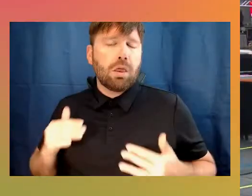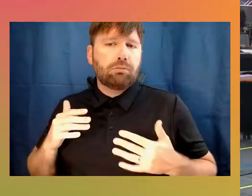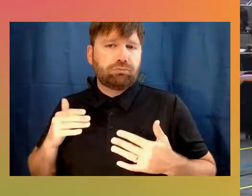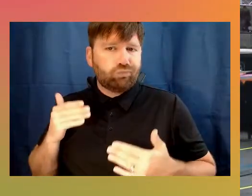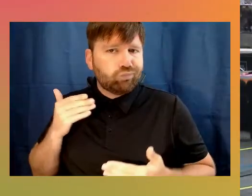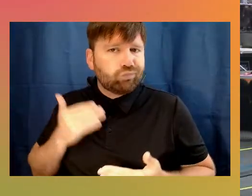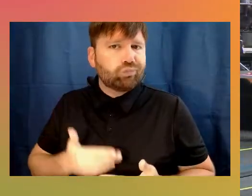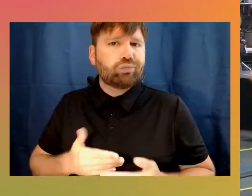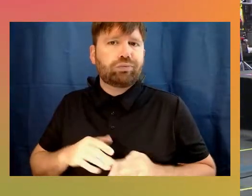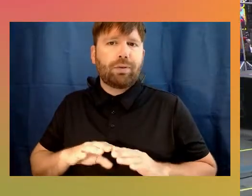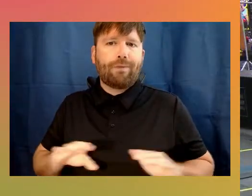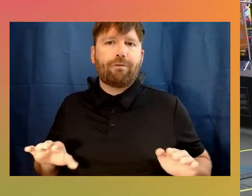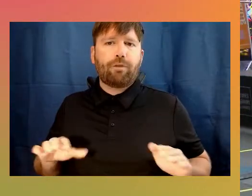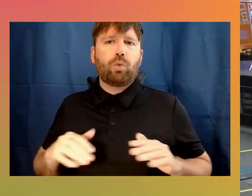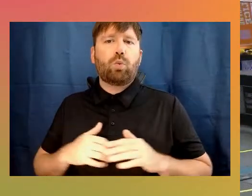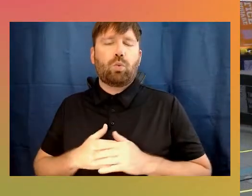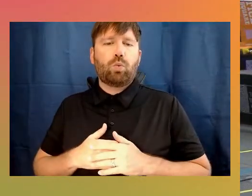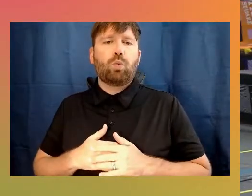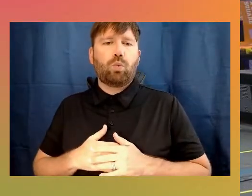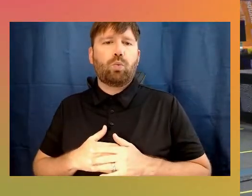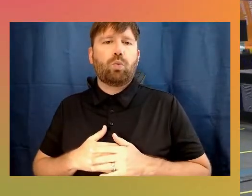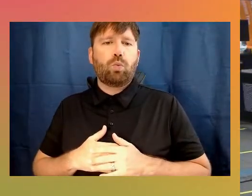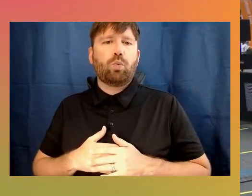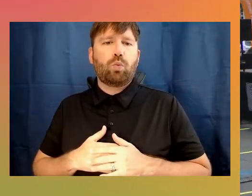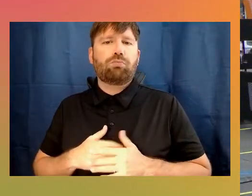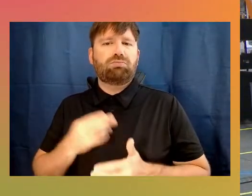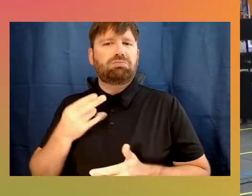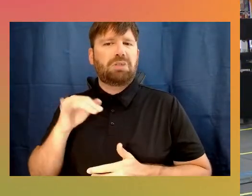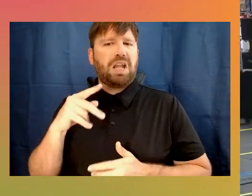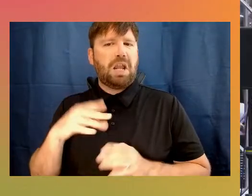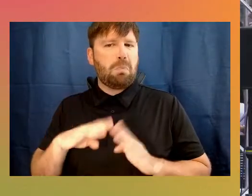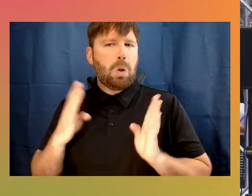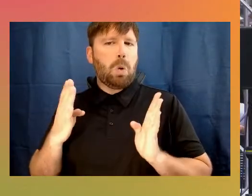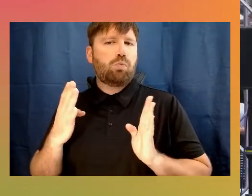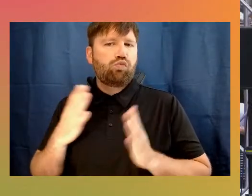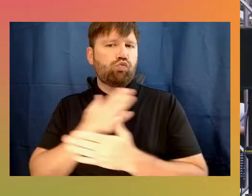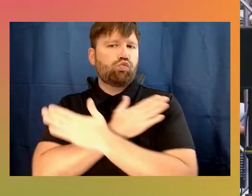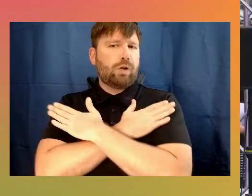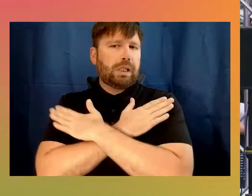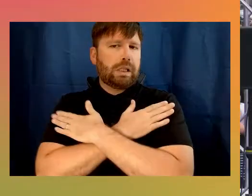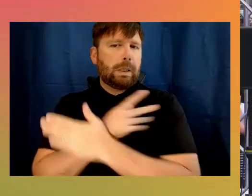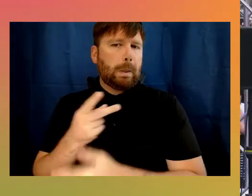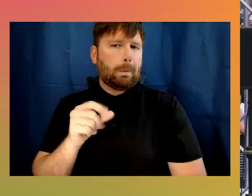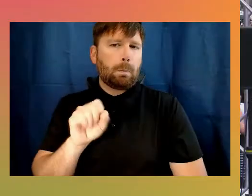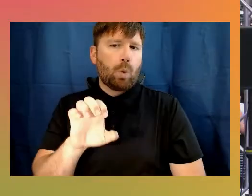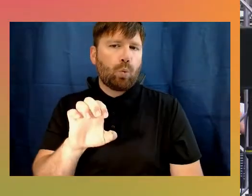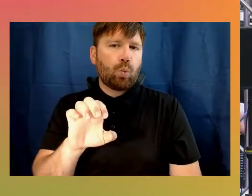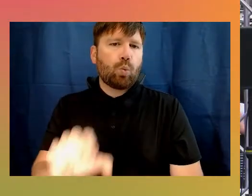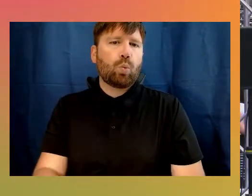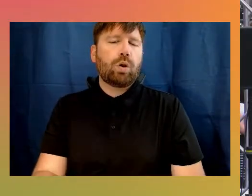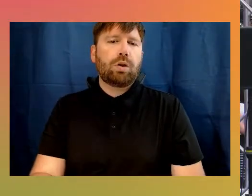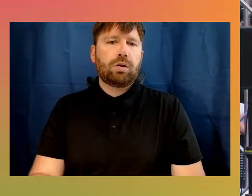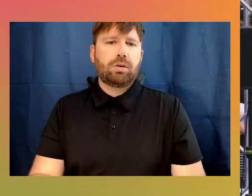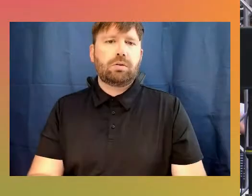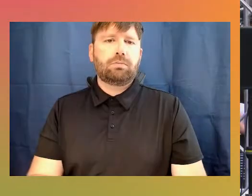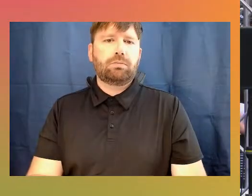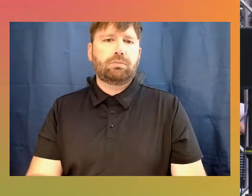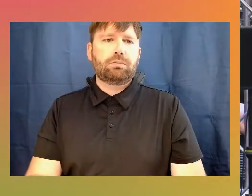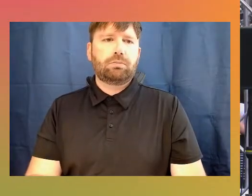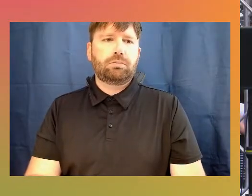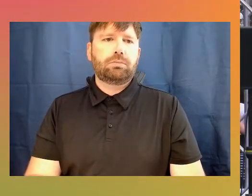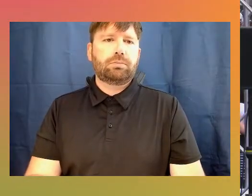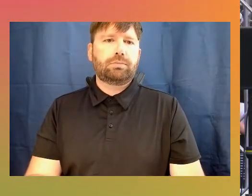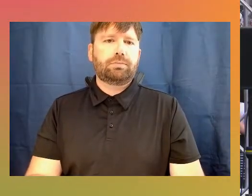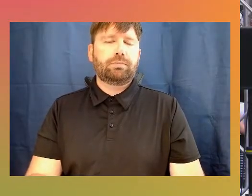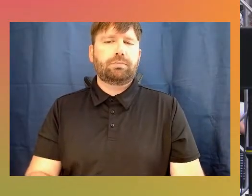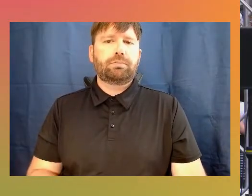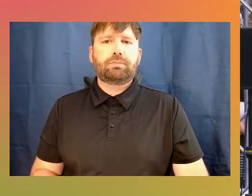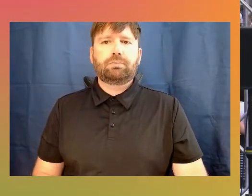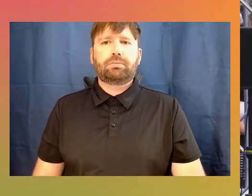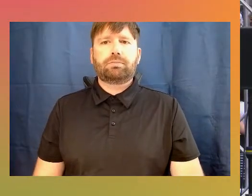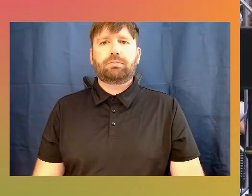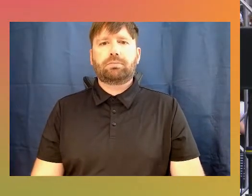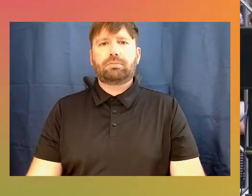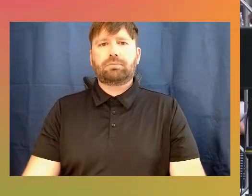CHEST TO MELT TOWARDS THE MAT,